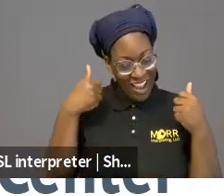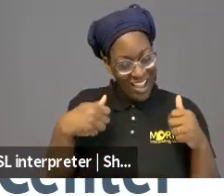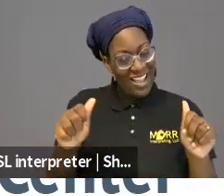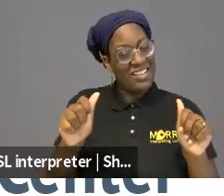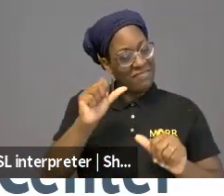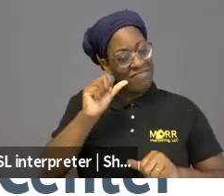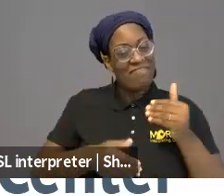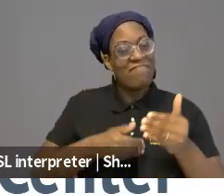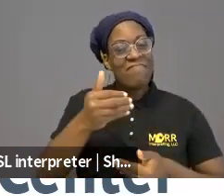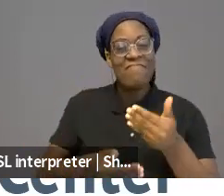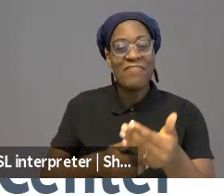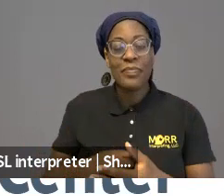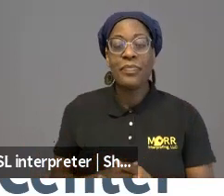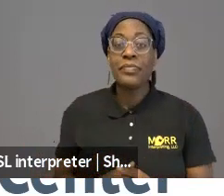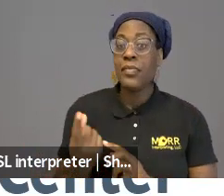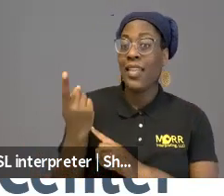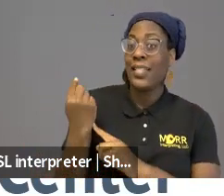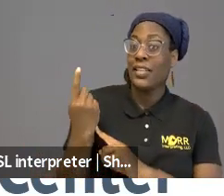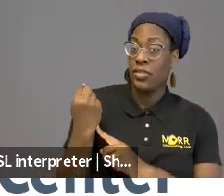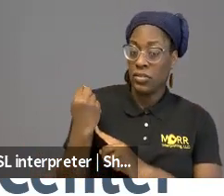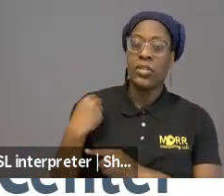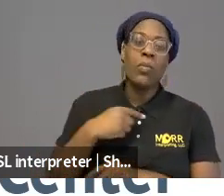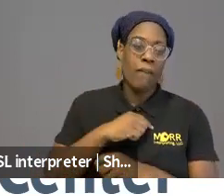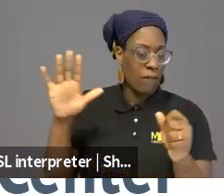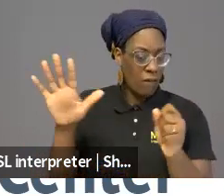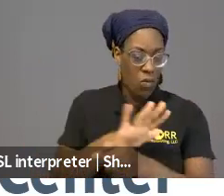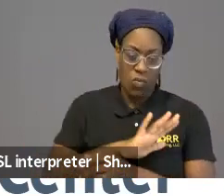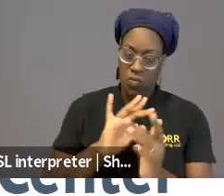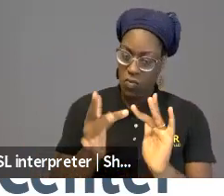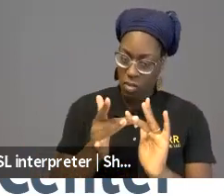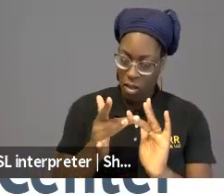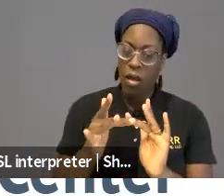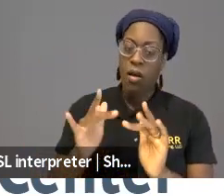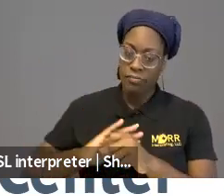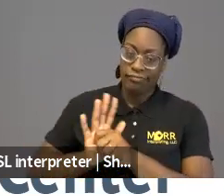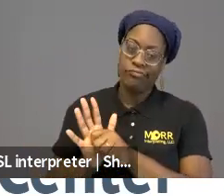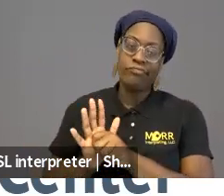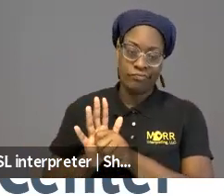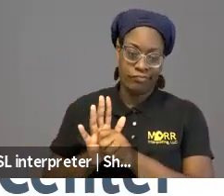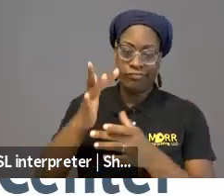Last year we operated entirely online because of the pandemic. Honestly, in a lot of ways,